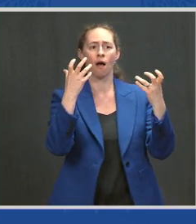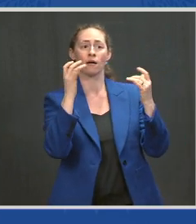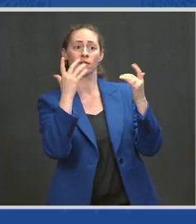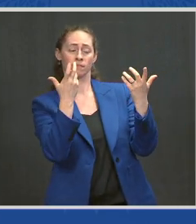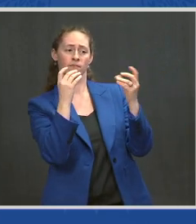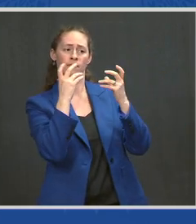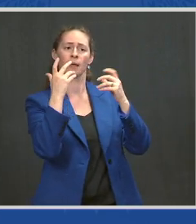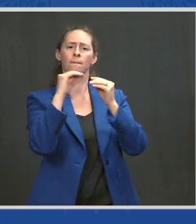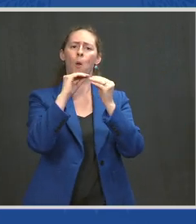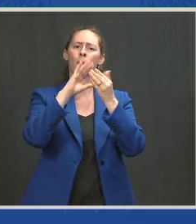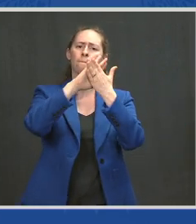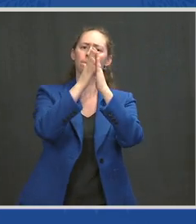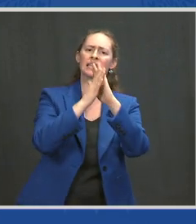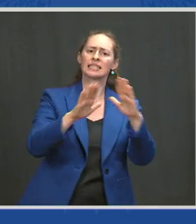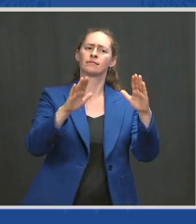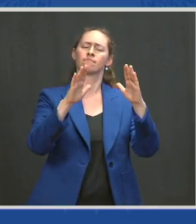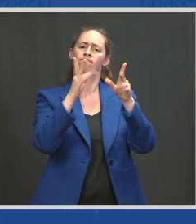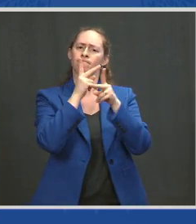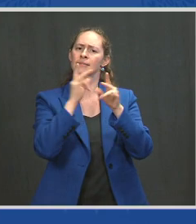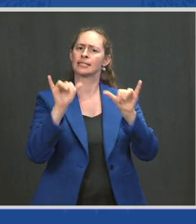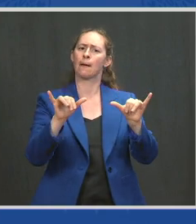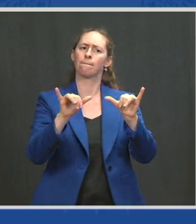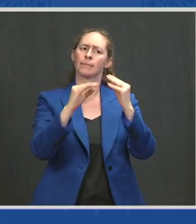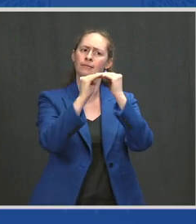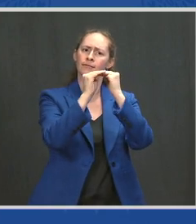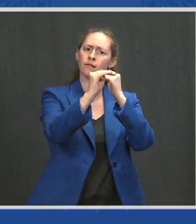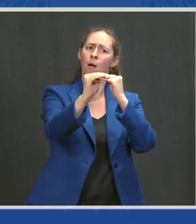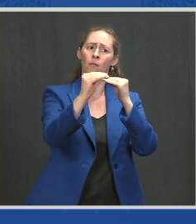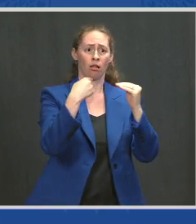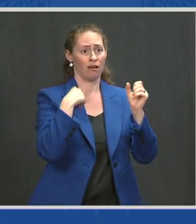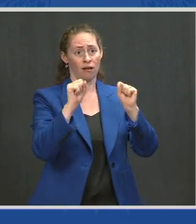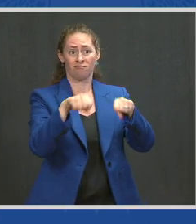and I said, "That has a lot to do with you." He indicated that he was prepared to,